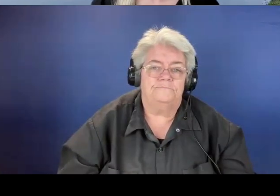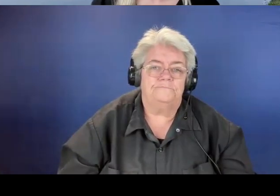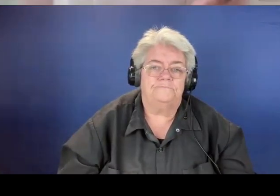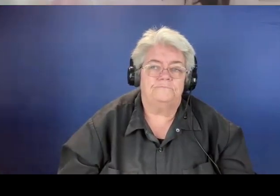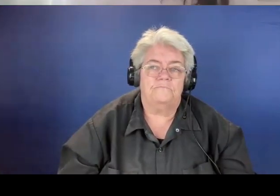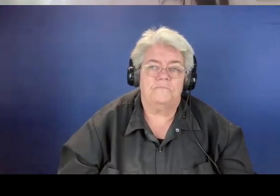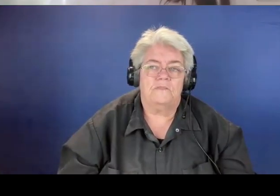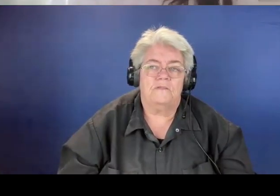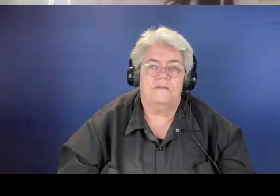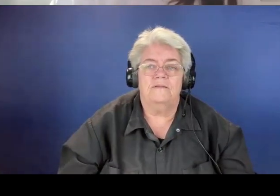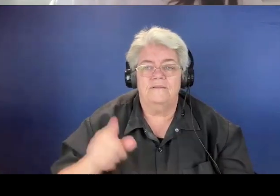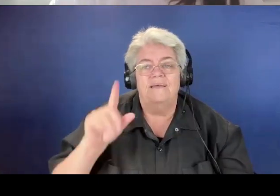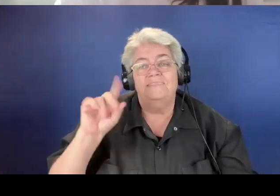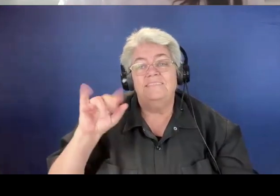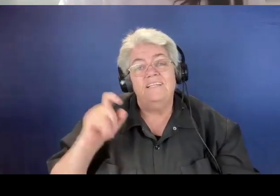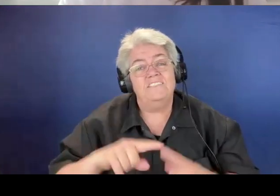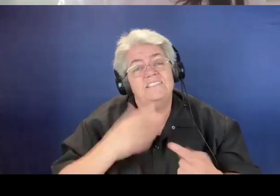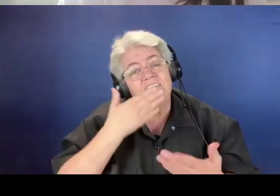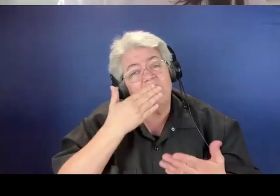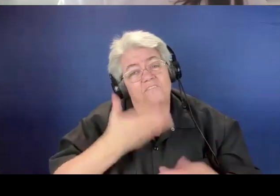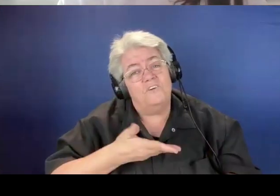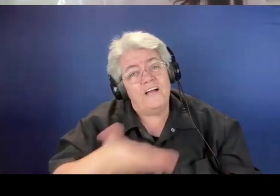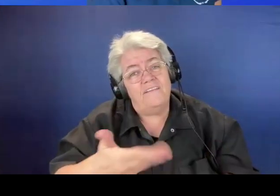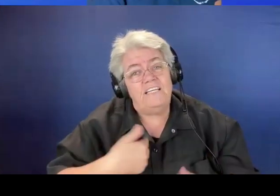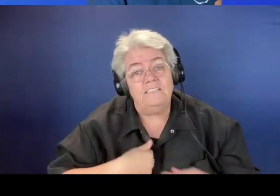And thank you for having us. Yes. Thank y'all so much.